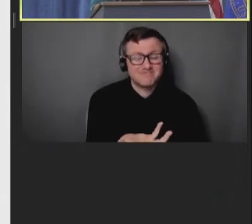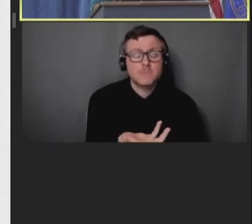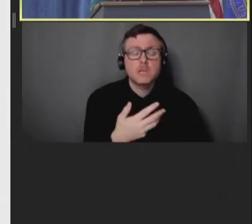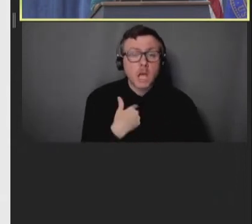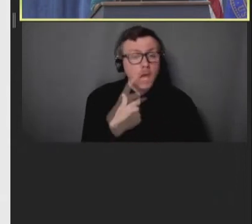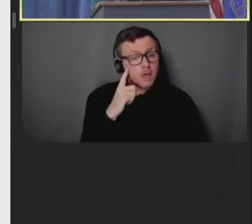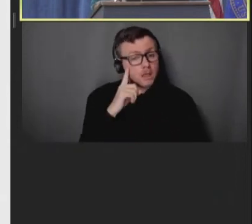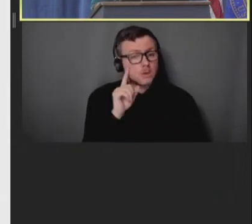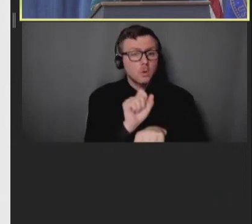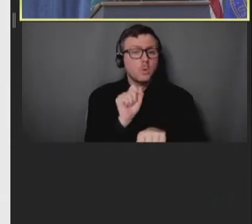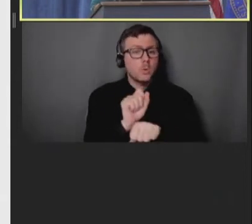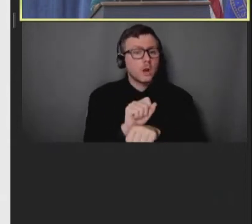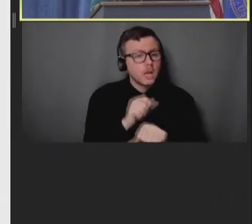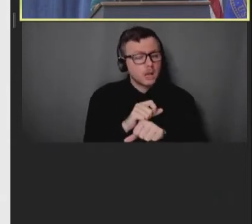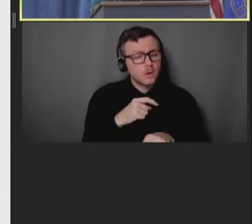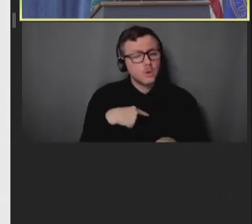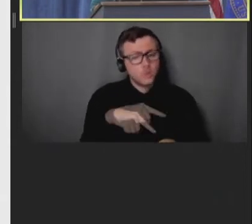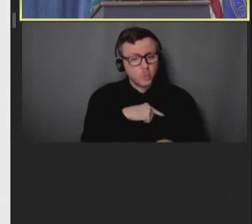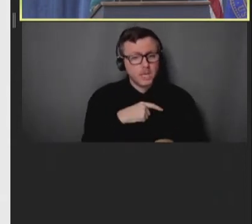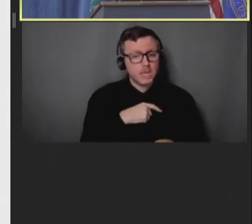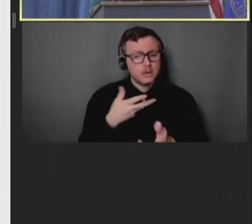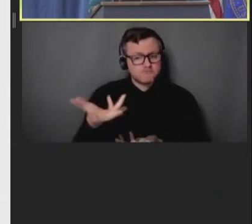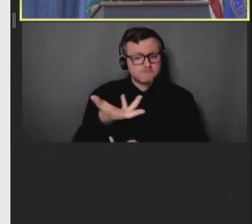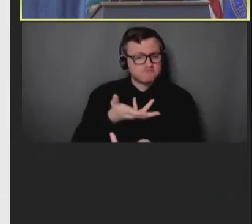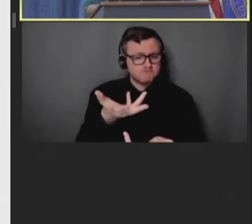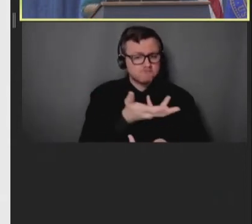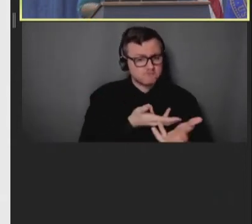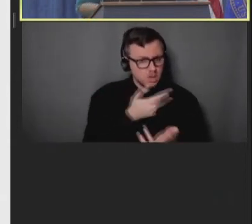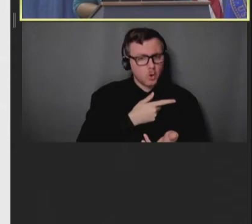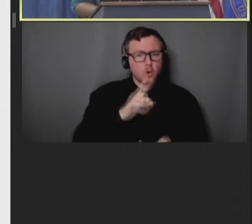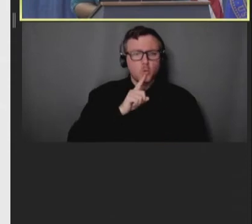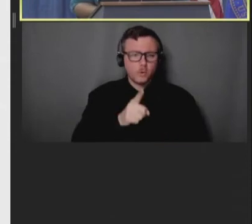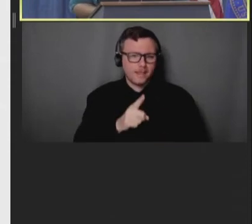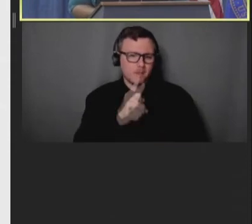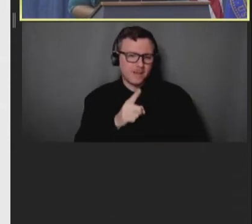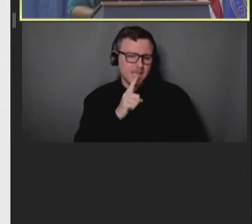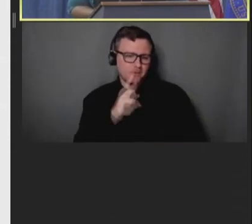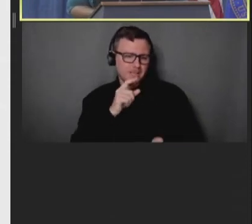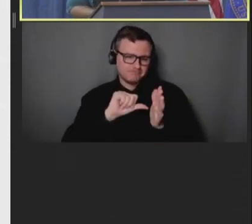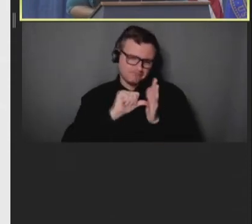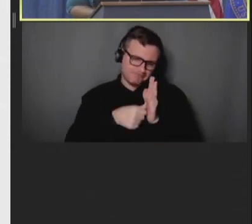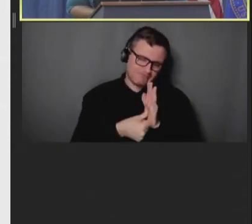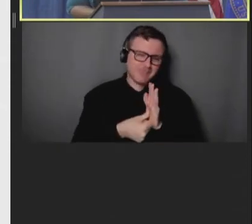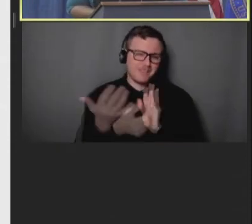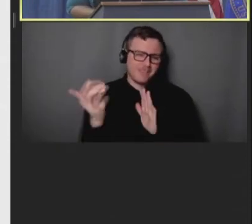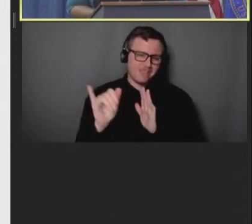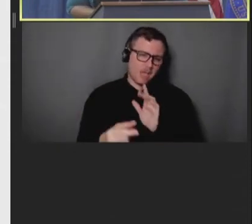with the States reiterated that. And so, we are excited to continue that work, to think